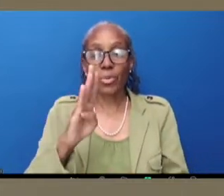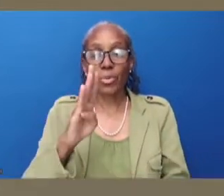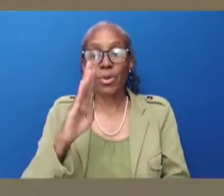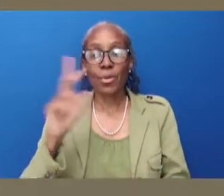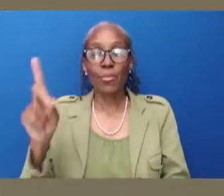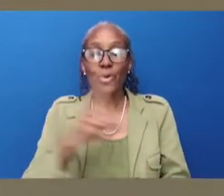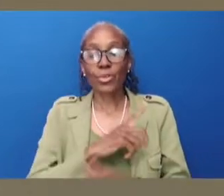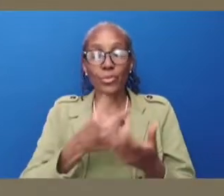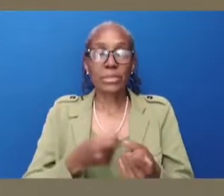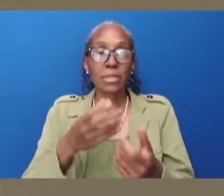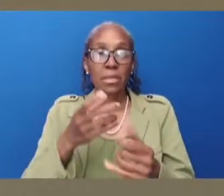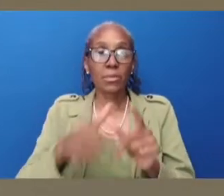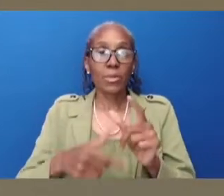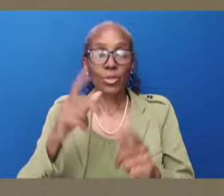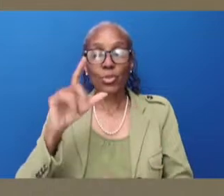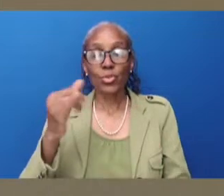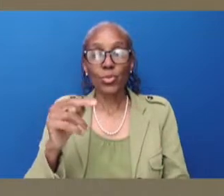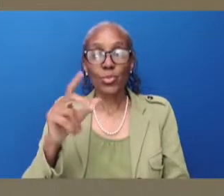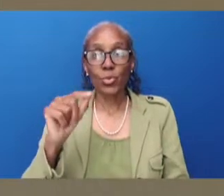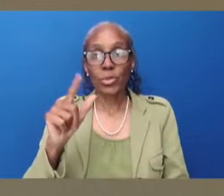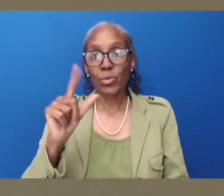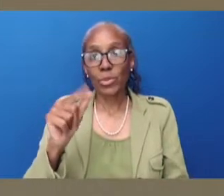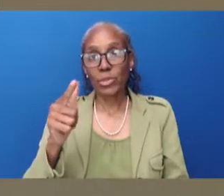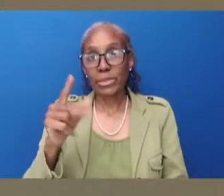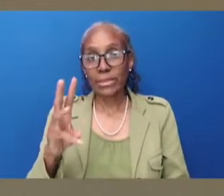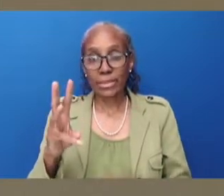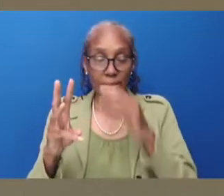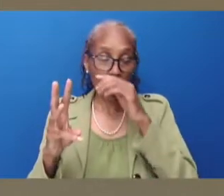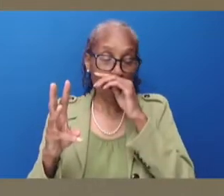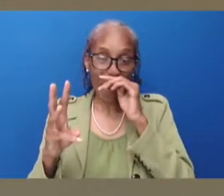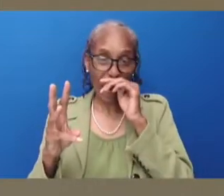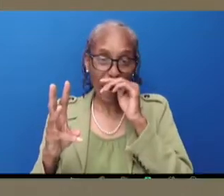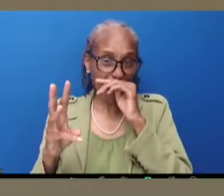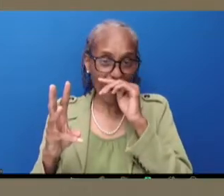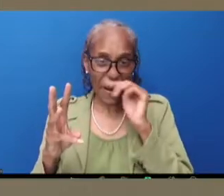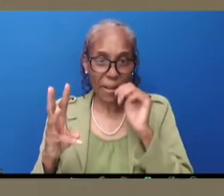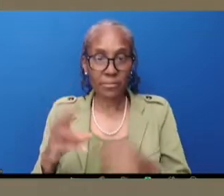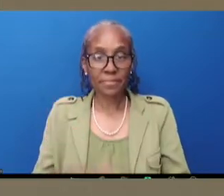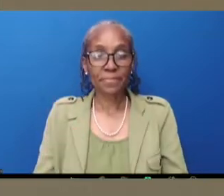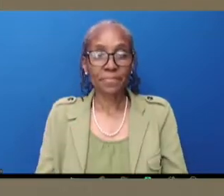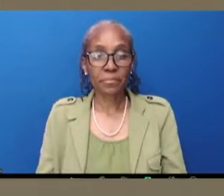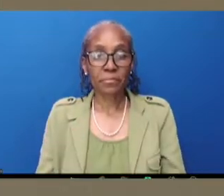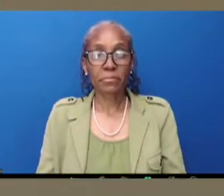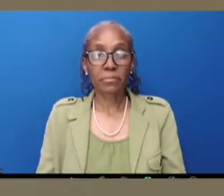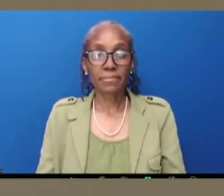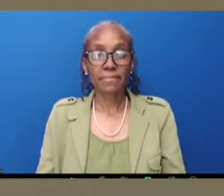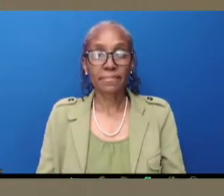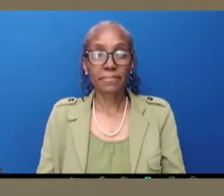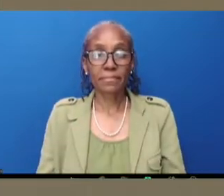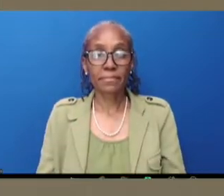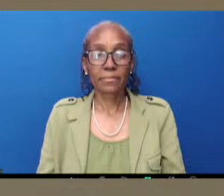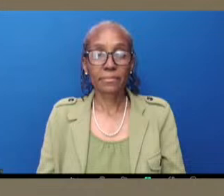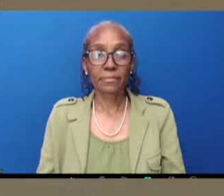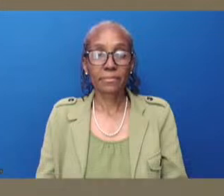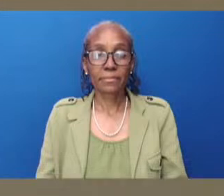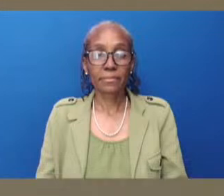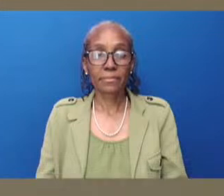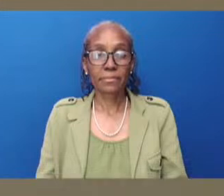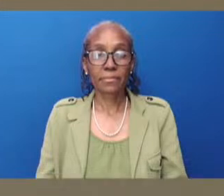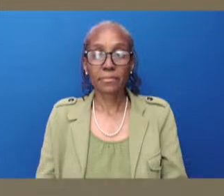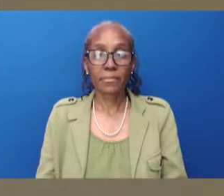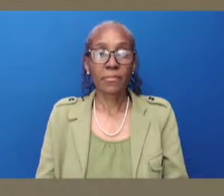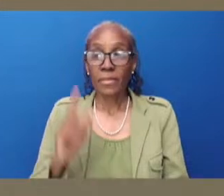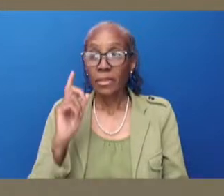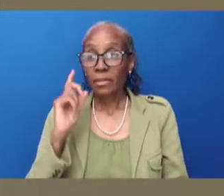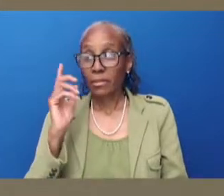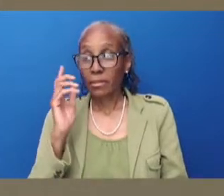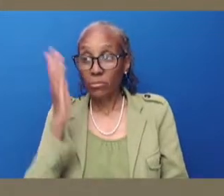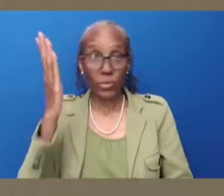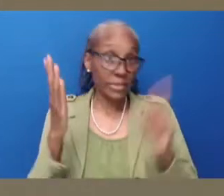CHARLES THOMAS ON THE LIBRARY